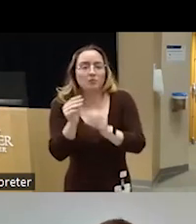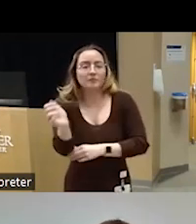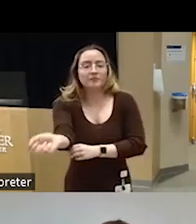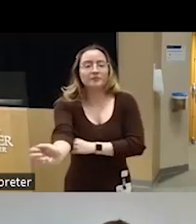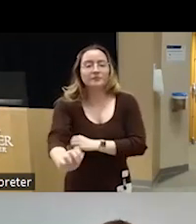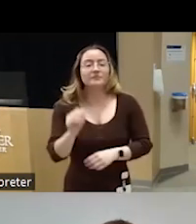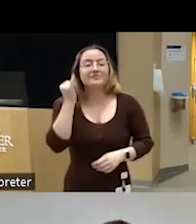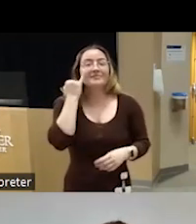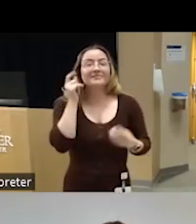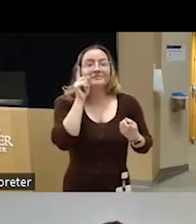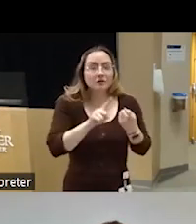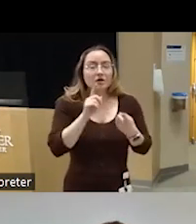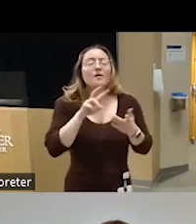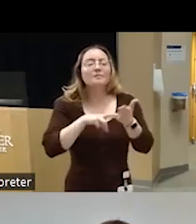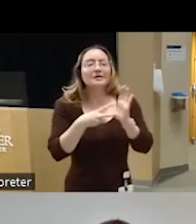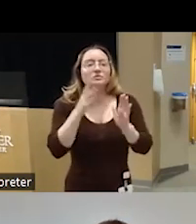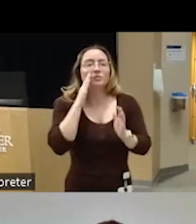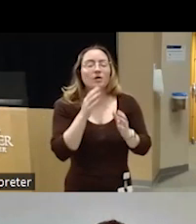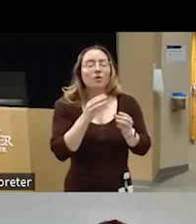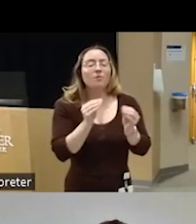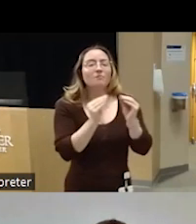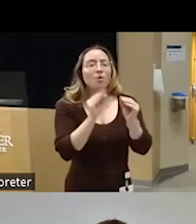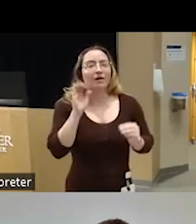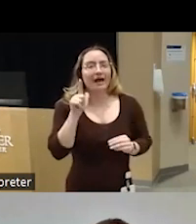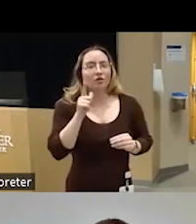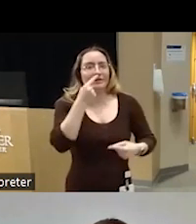more caloric intake than when you have something that you chew on.